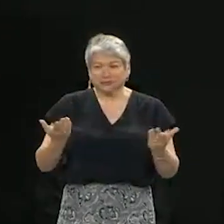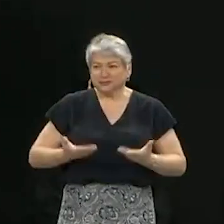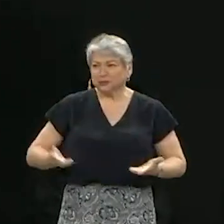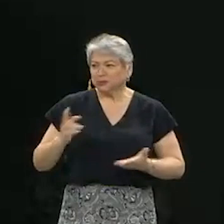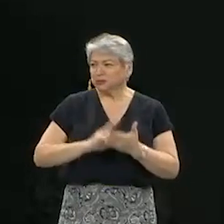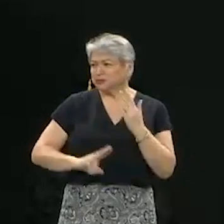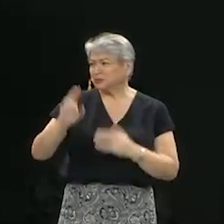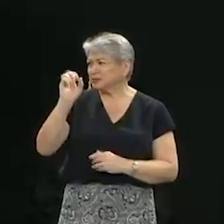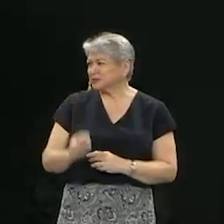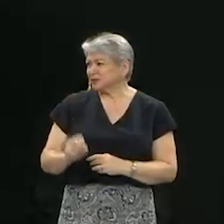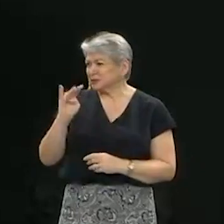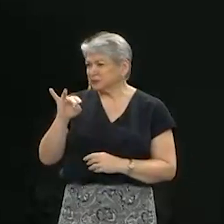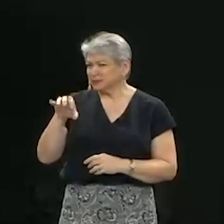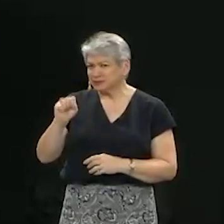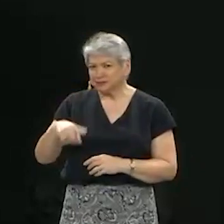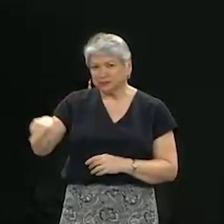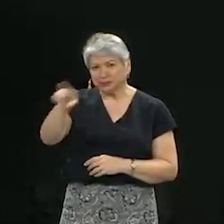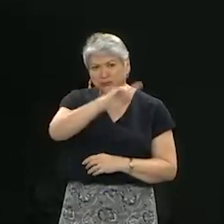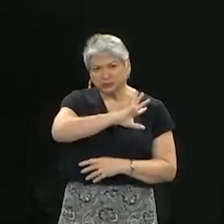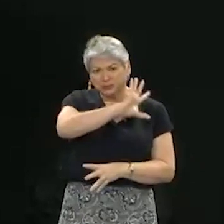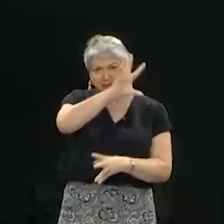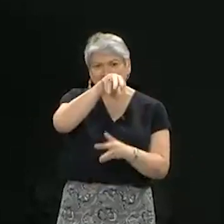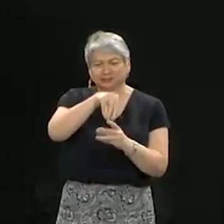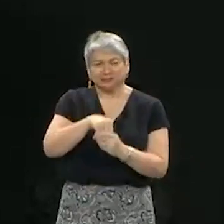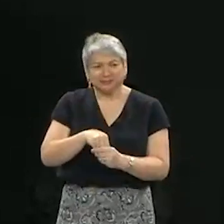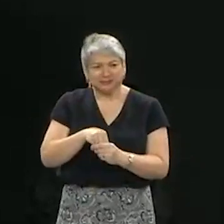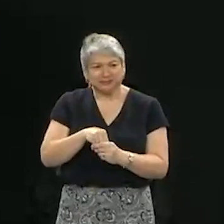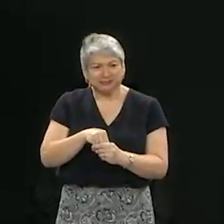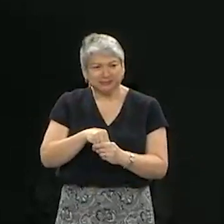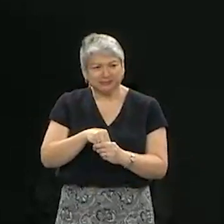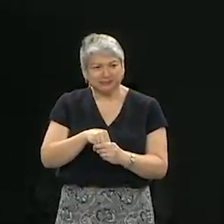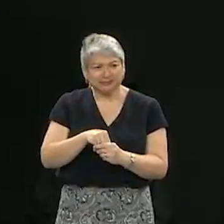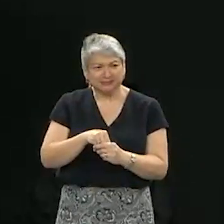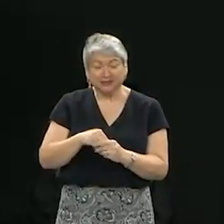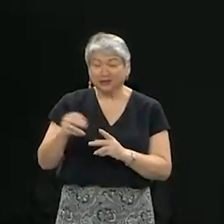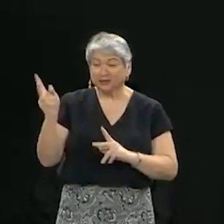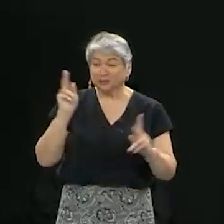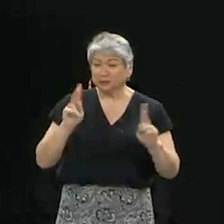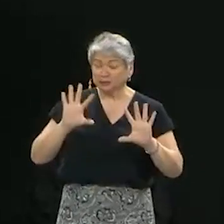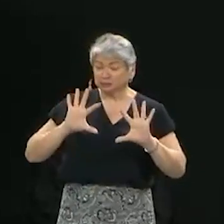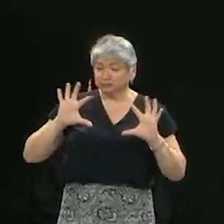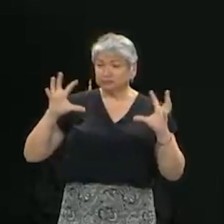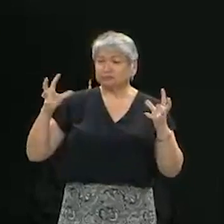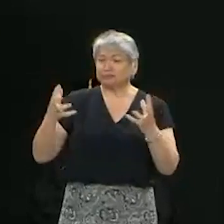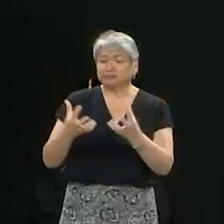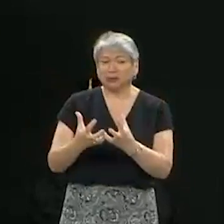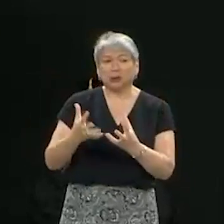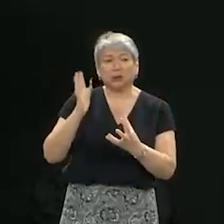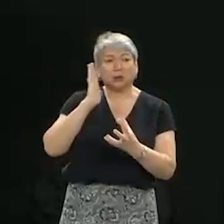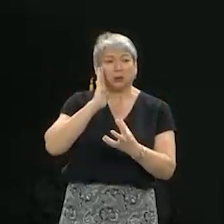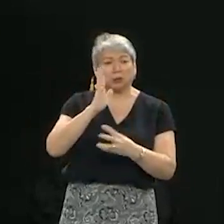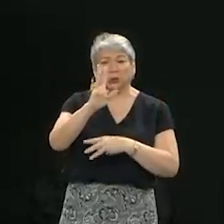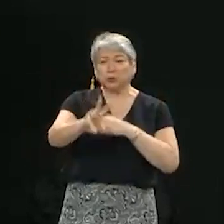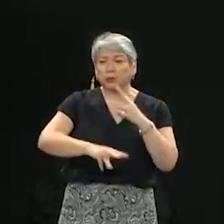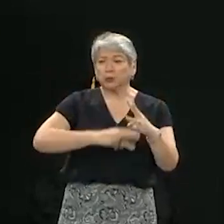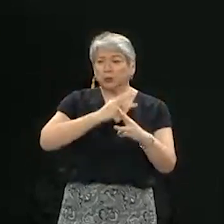You are part of a group of individuals who will find their way all around the world